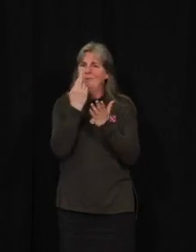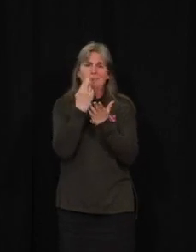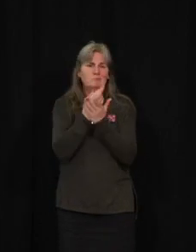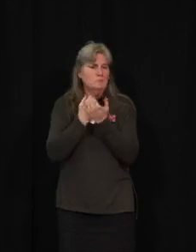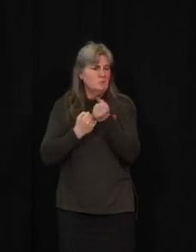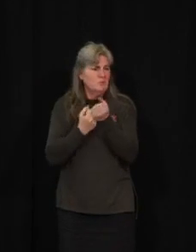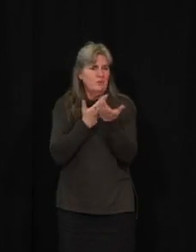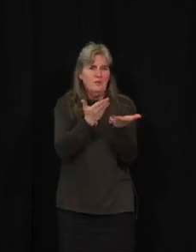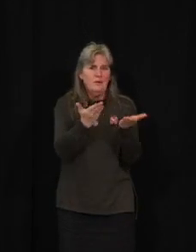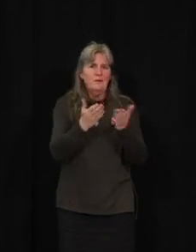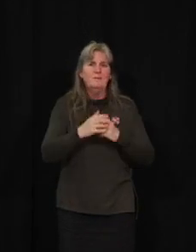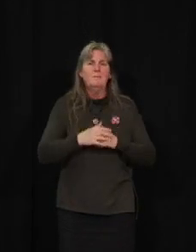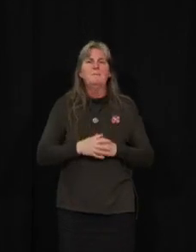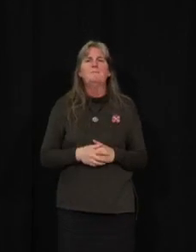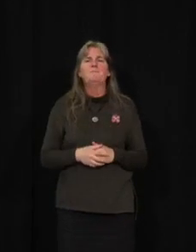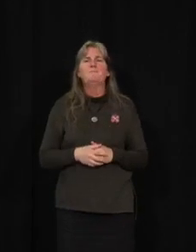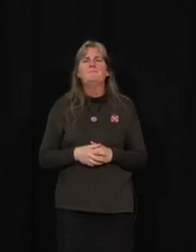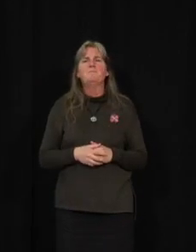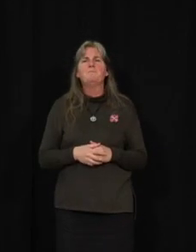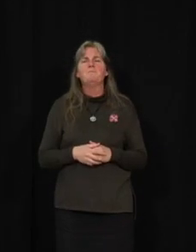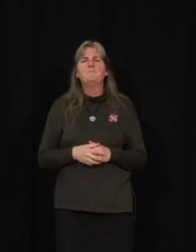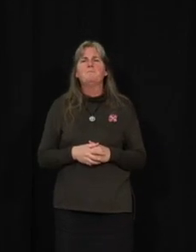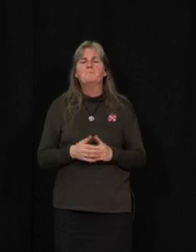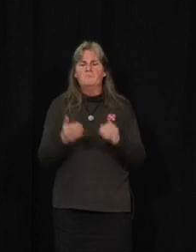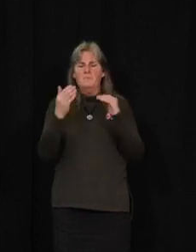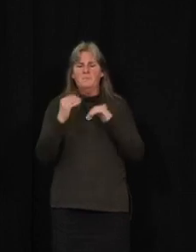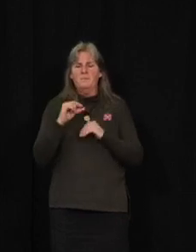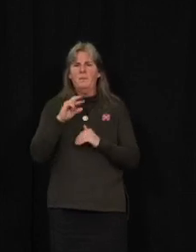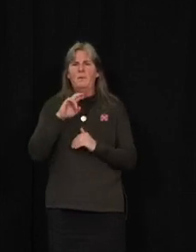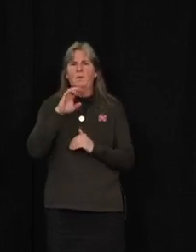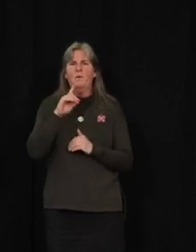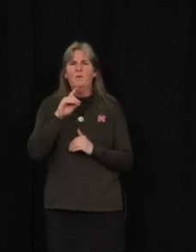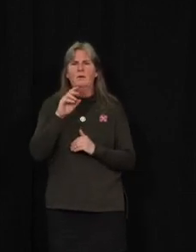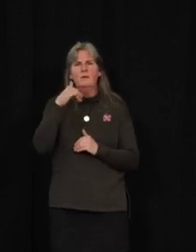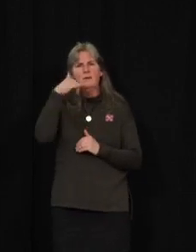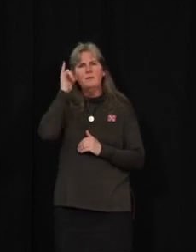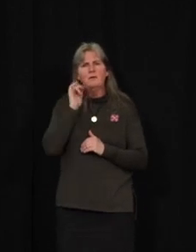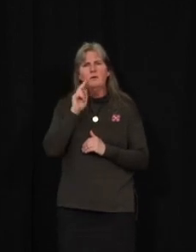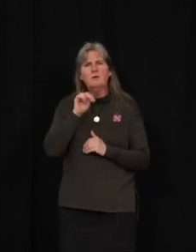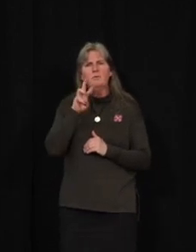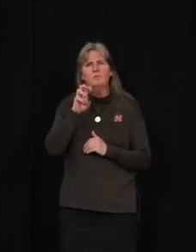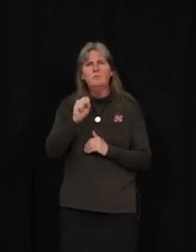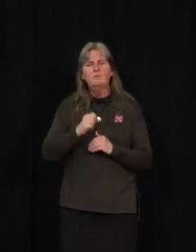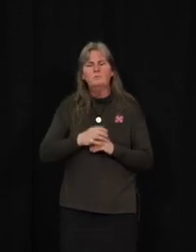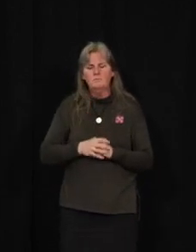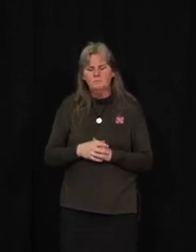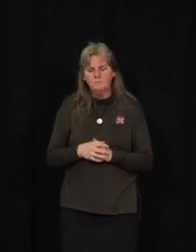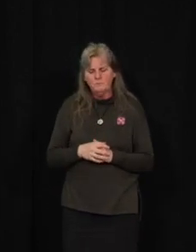We will move on. Board, Yukon news? Reporter: You mentioned the